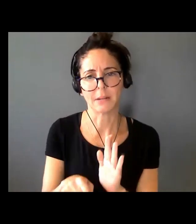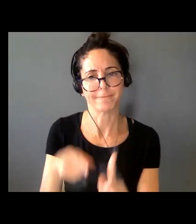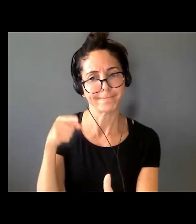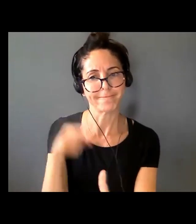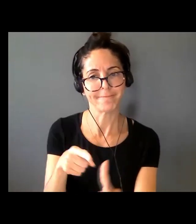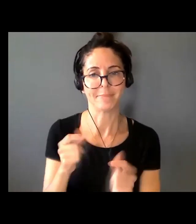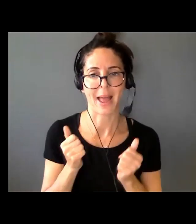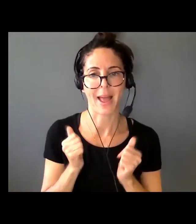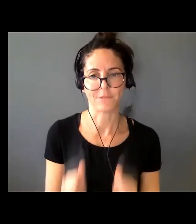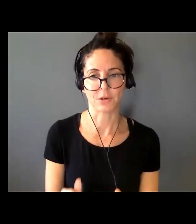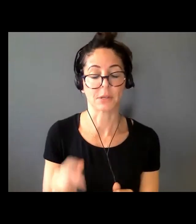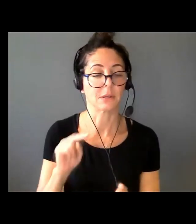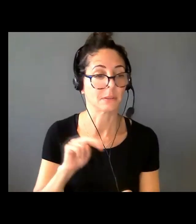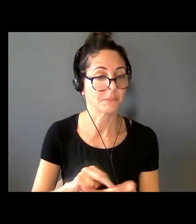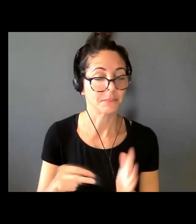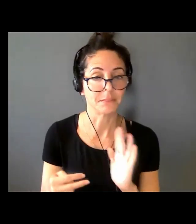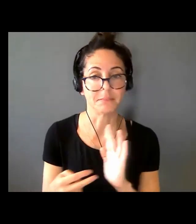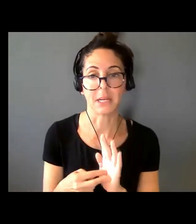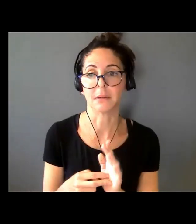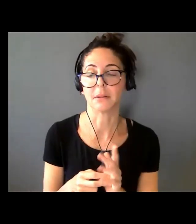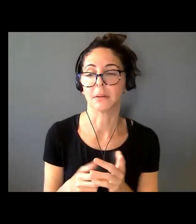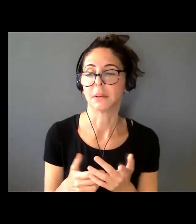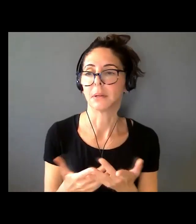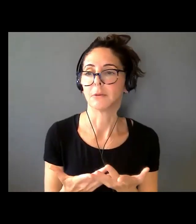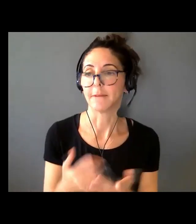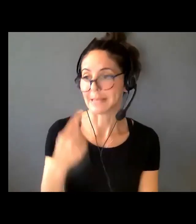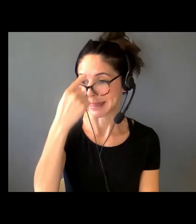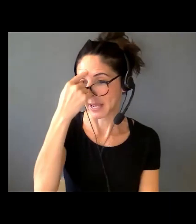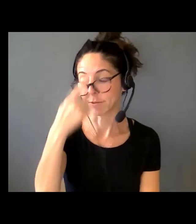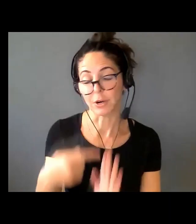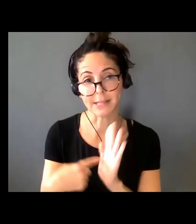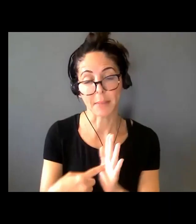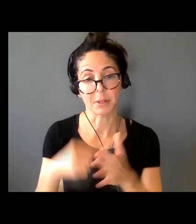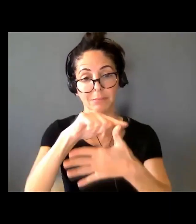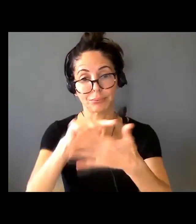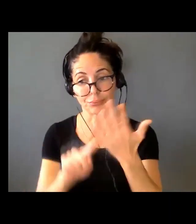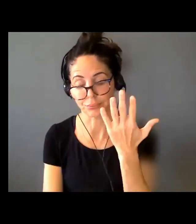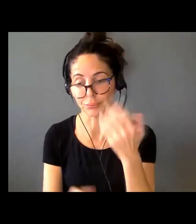Setting up mechanisms that take into consideration multiple factors, including the format, the